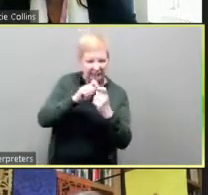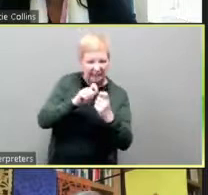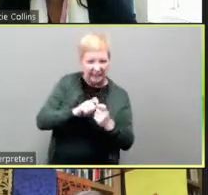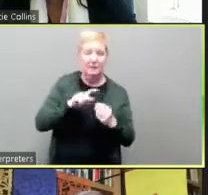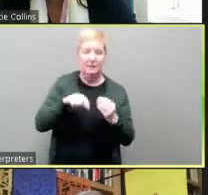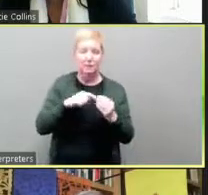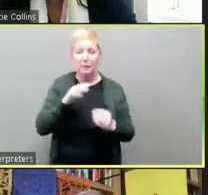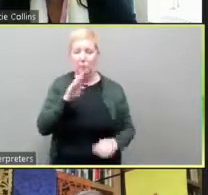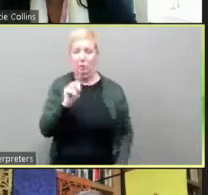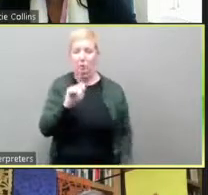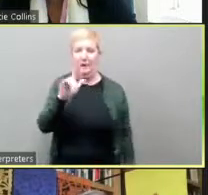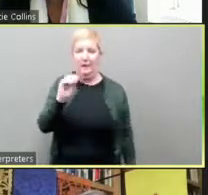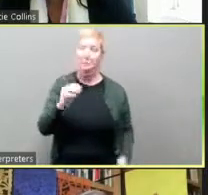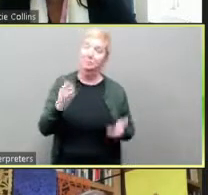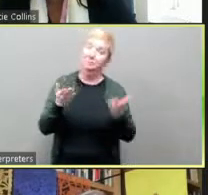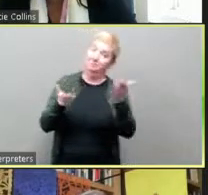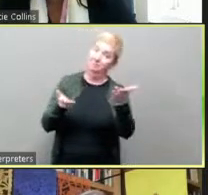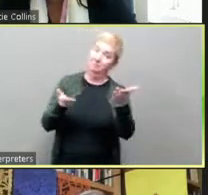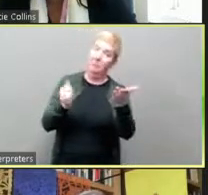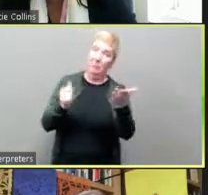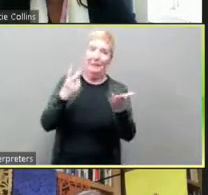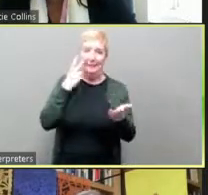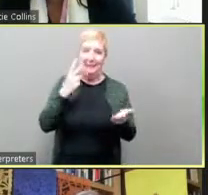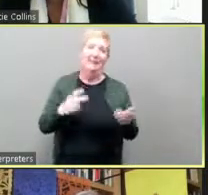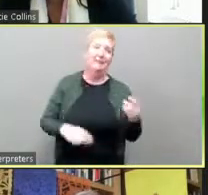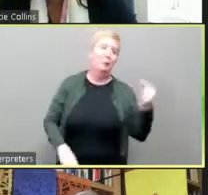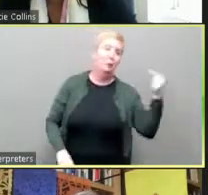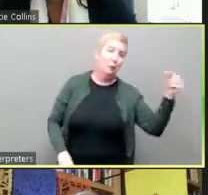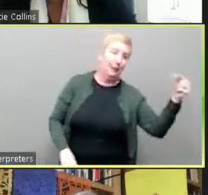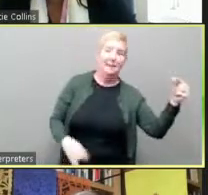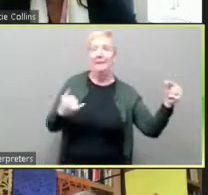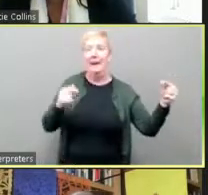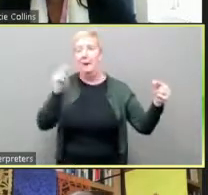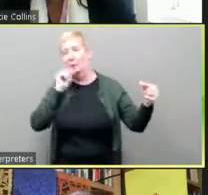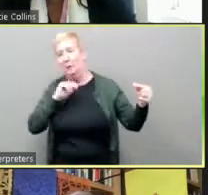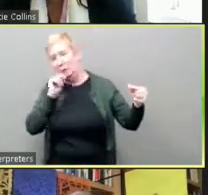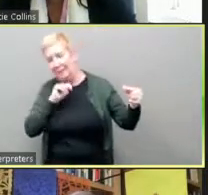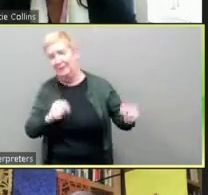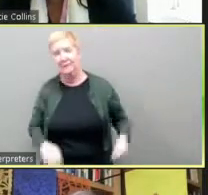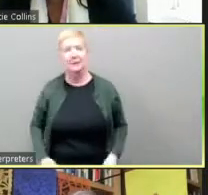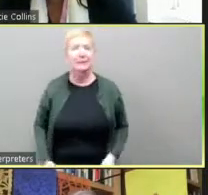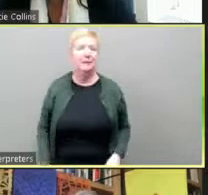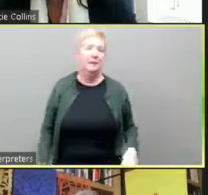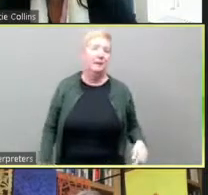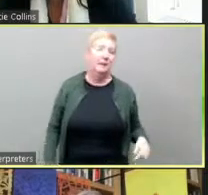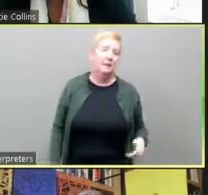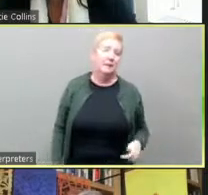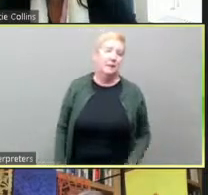Here they are. Burn leo Greene last week and turquoise this week. Sandmann